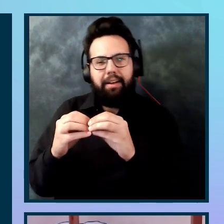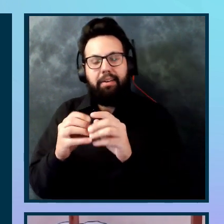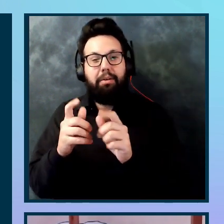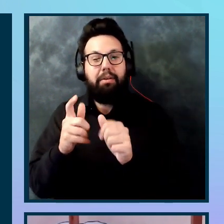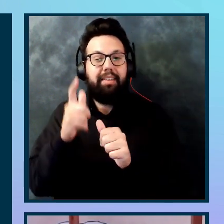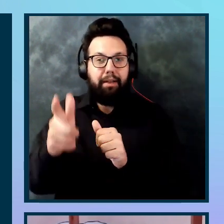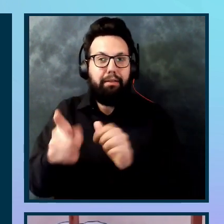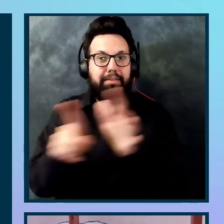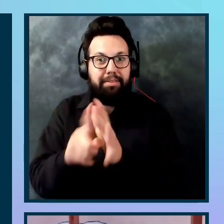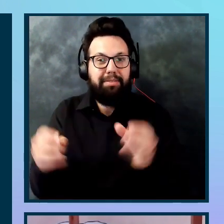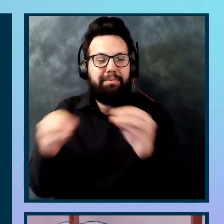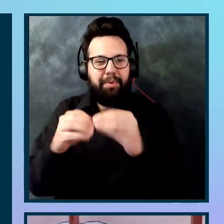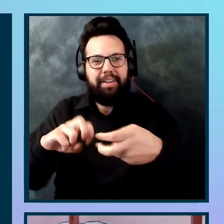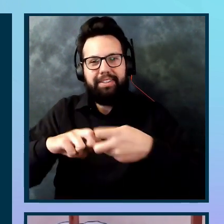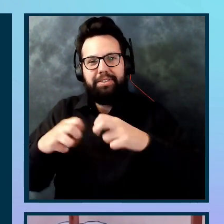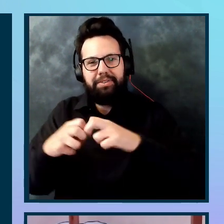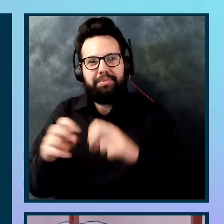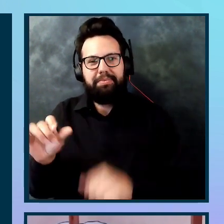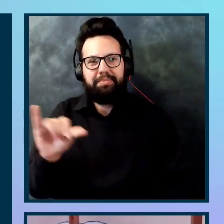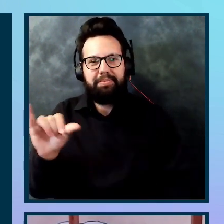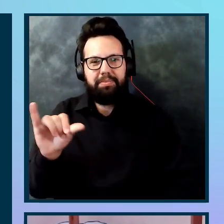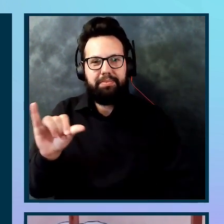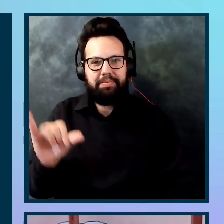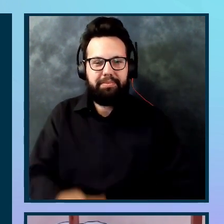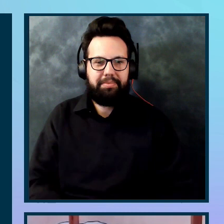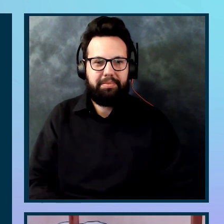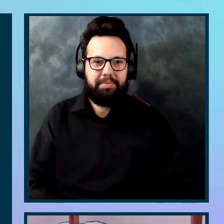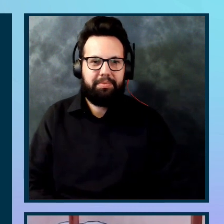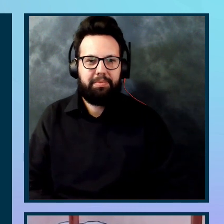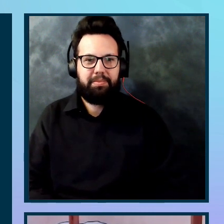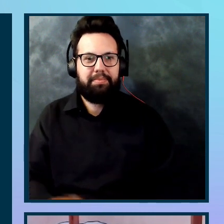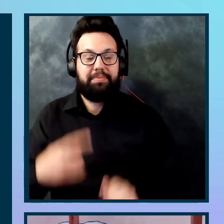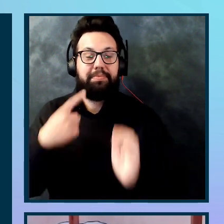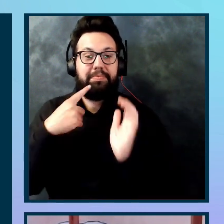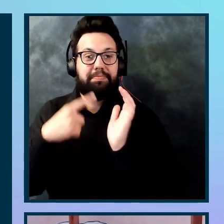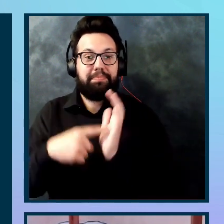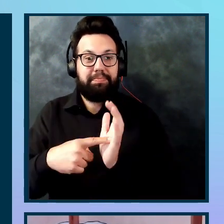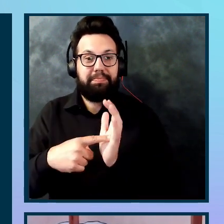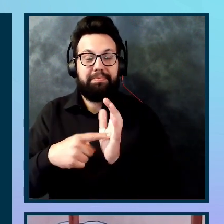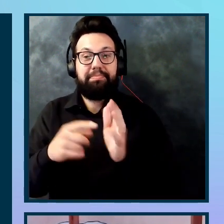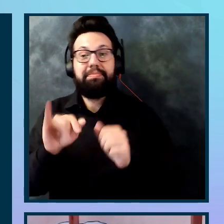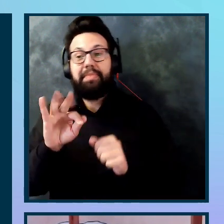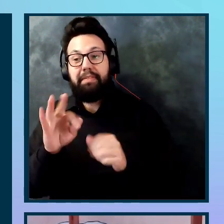where whoever's building the thing or testing the thing might not agree with the annotations,